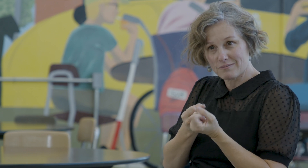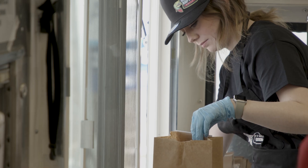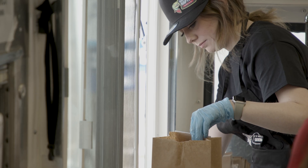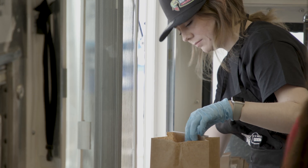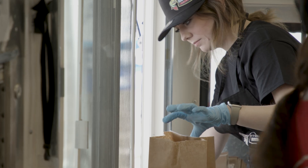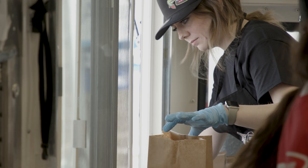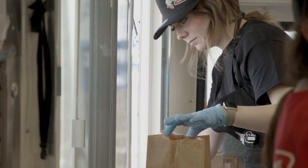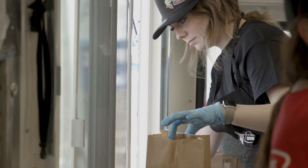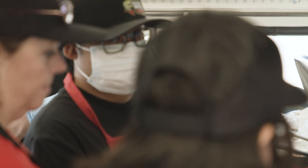with the support of staff.